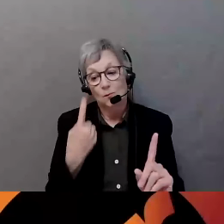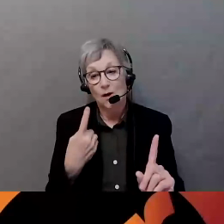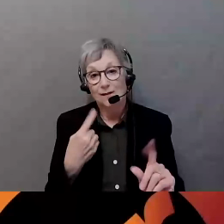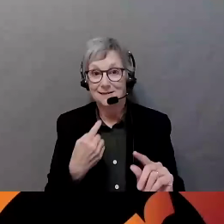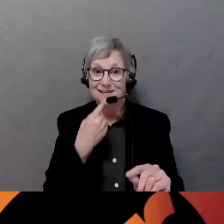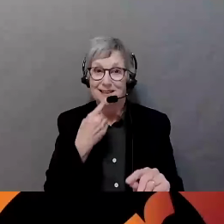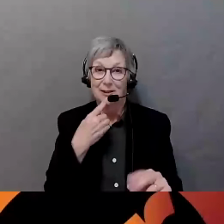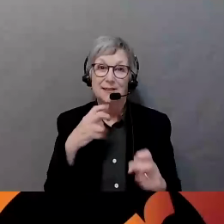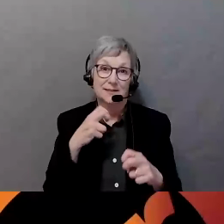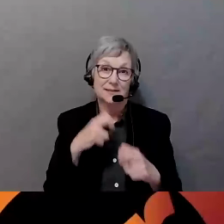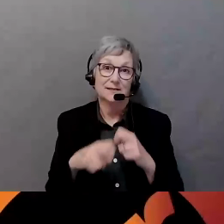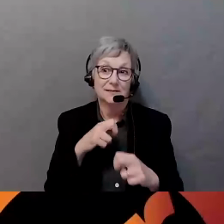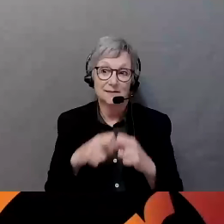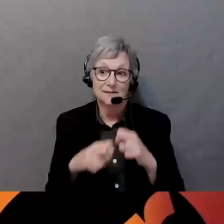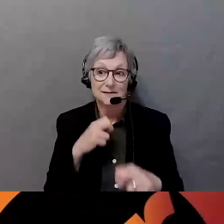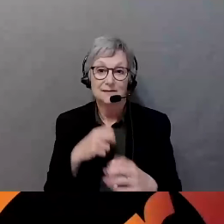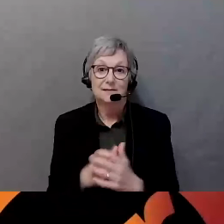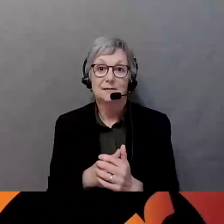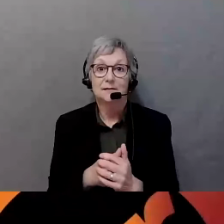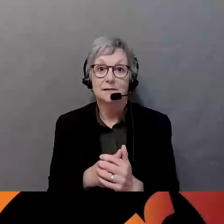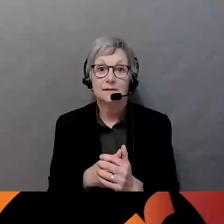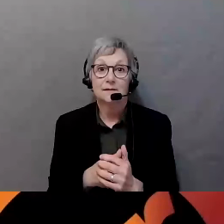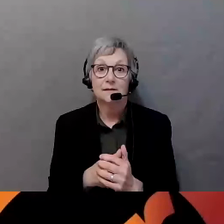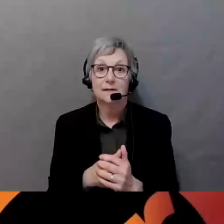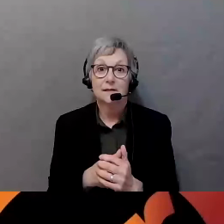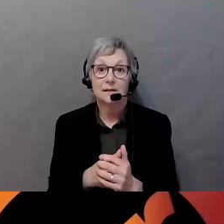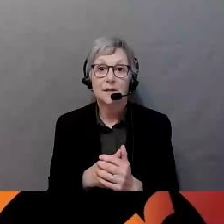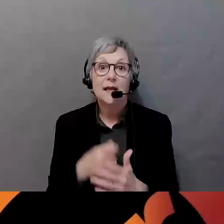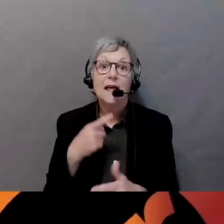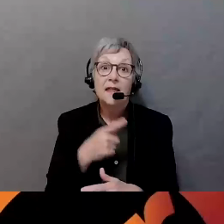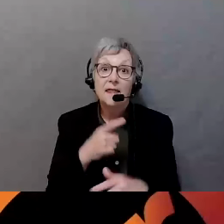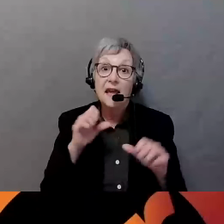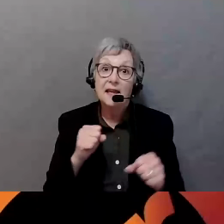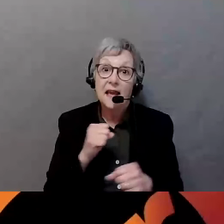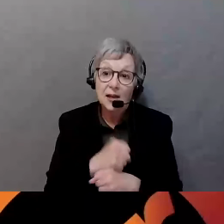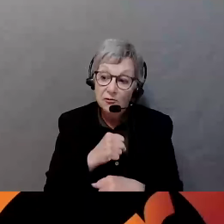IS FACING. THEY CAN CREATE A NEW NATIONAL STRATEGY AND PUT ALL